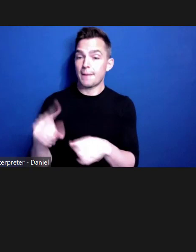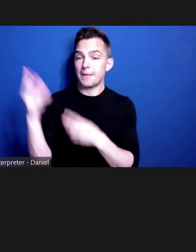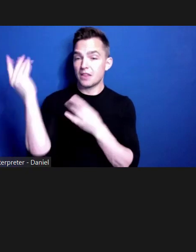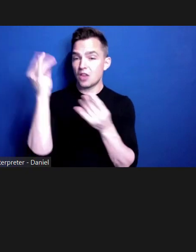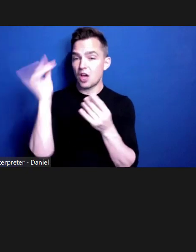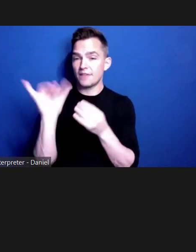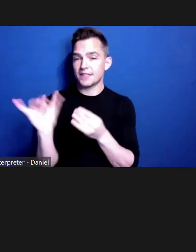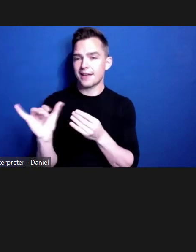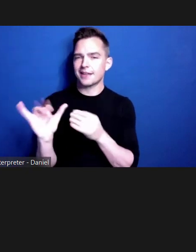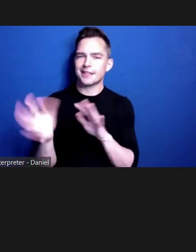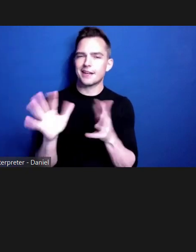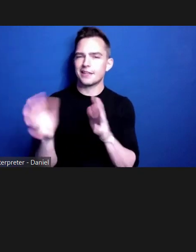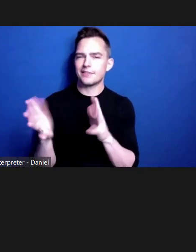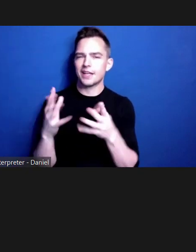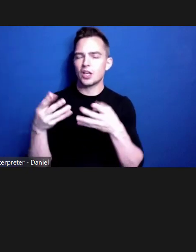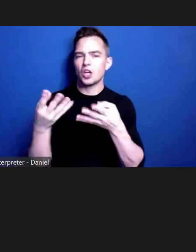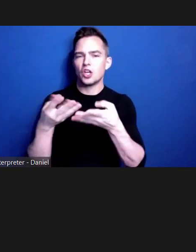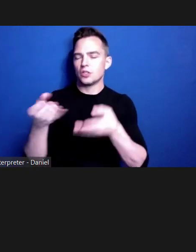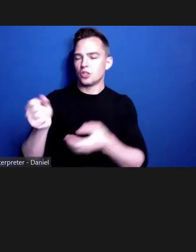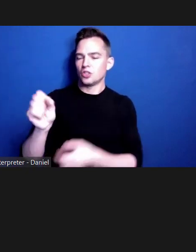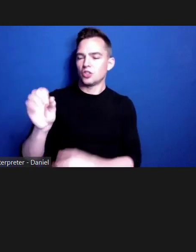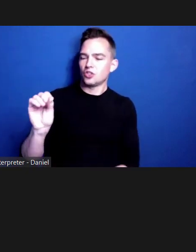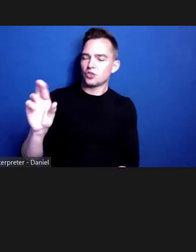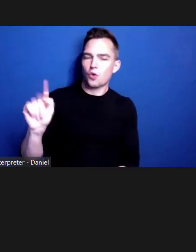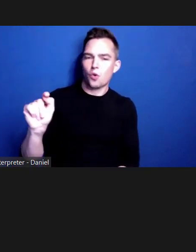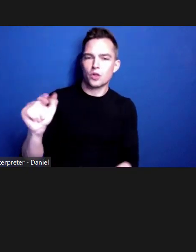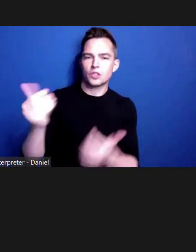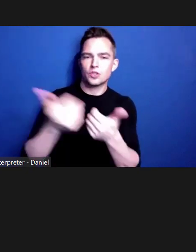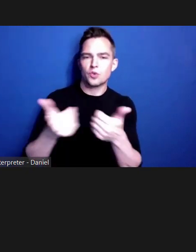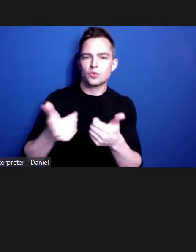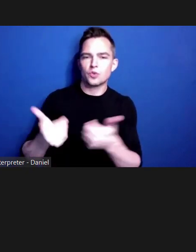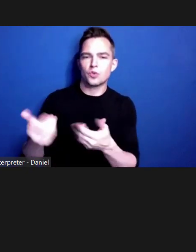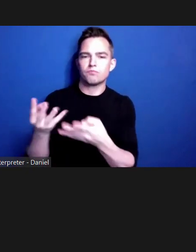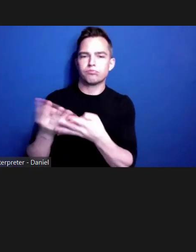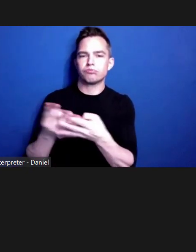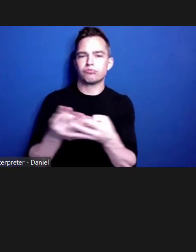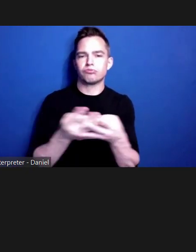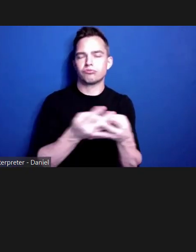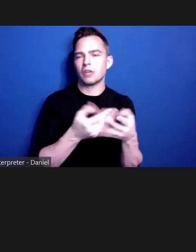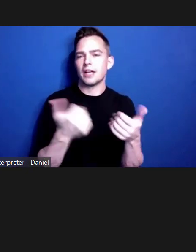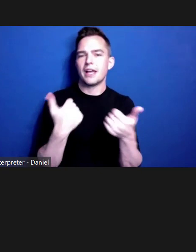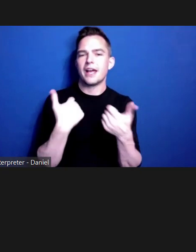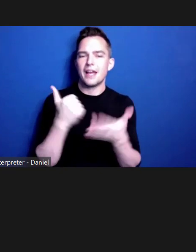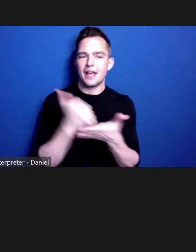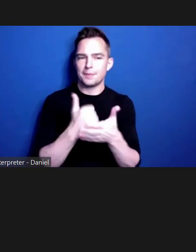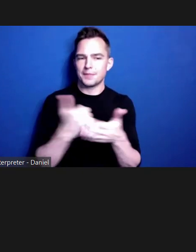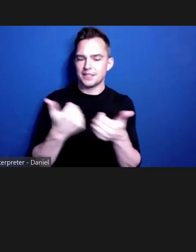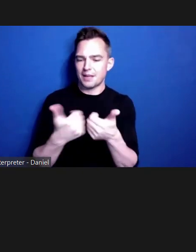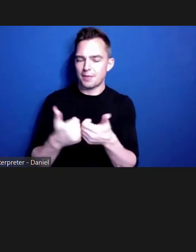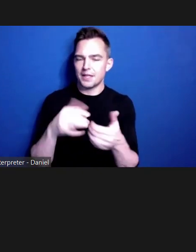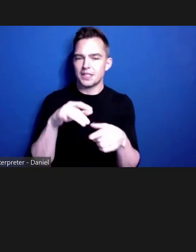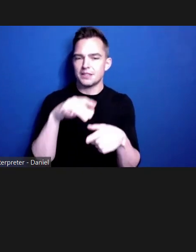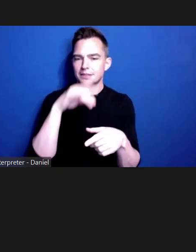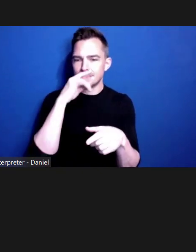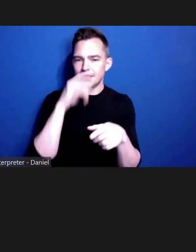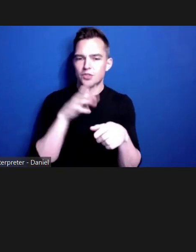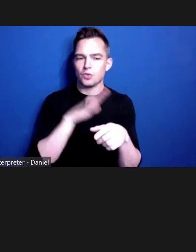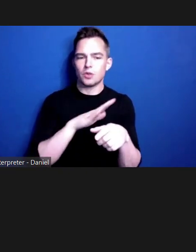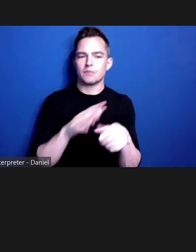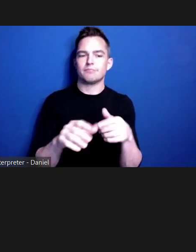The sorting process helps us separate the children who are at risk of having a condition from those who are far less likely to